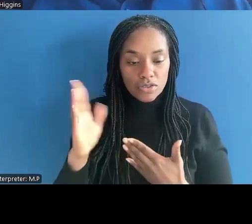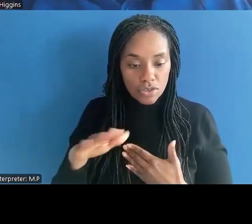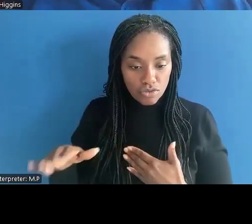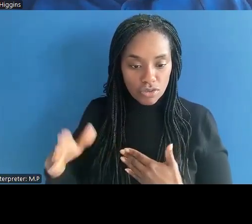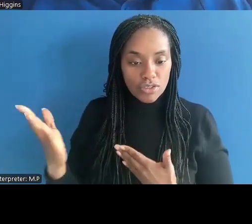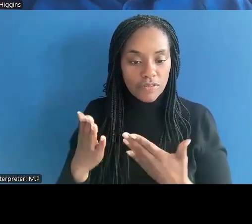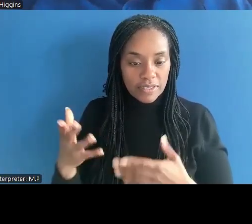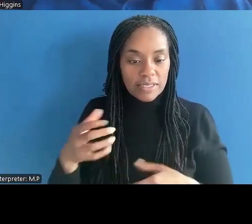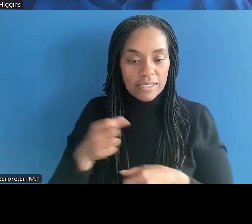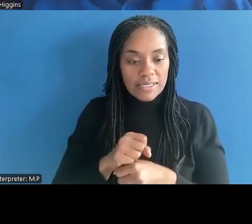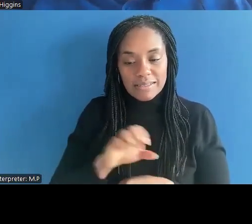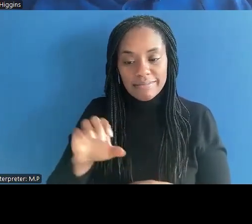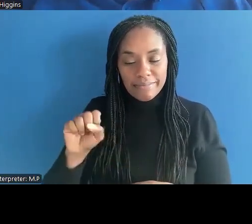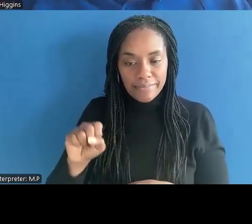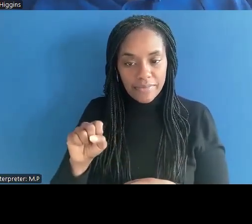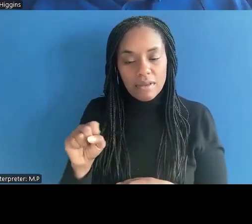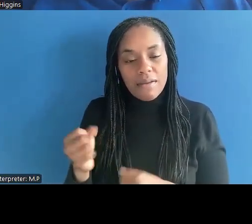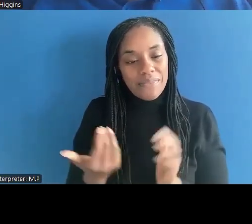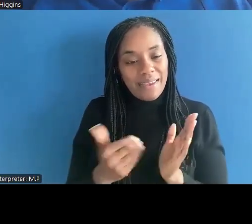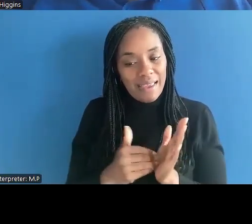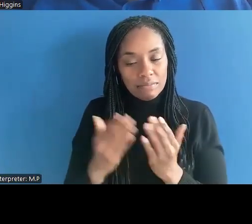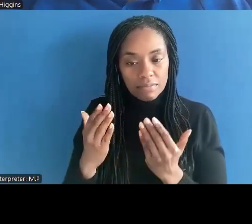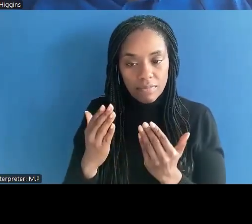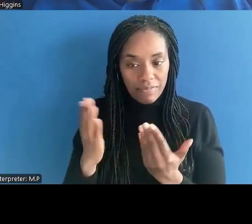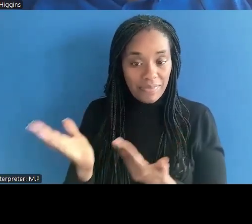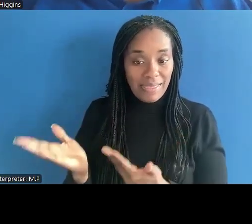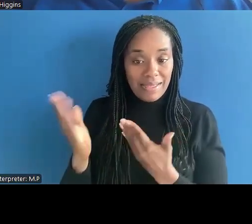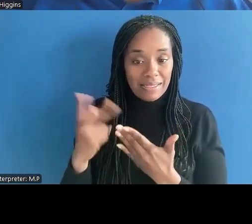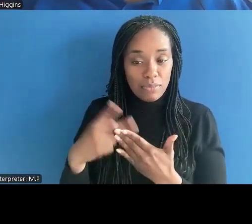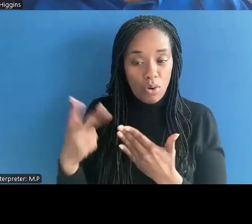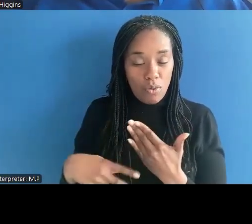And so these as I said, these are these programs like this would be,